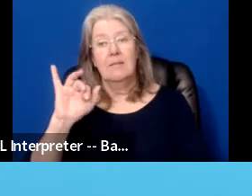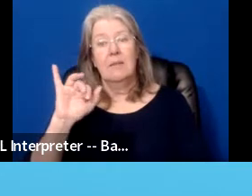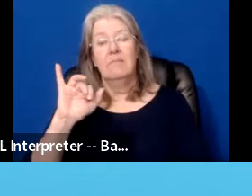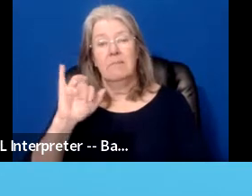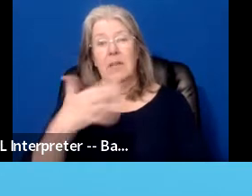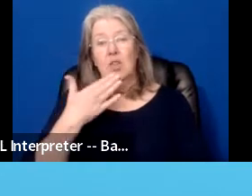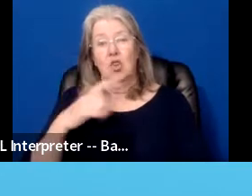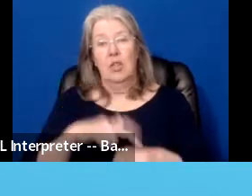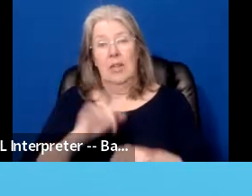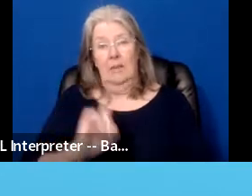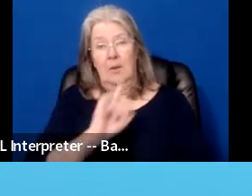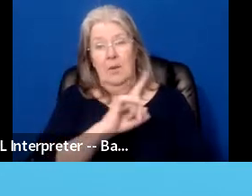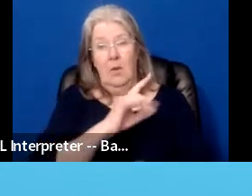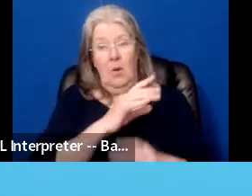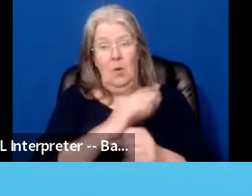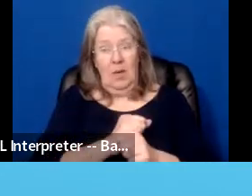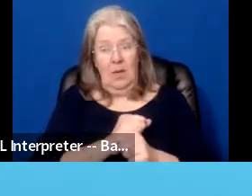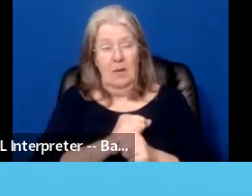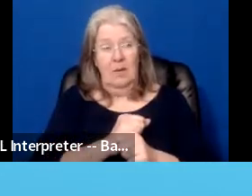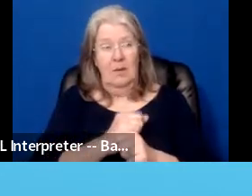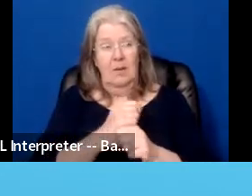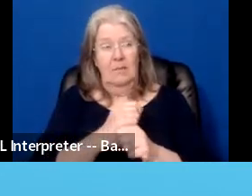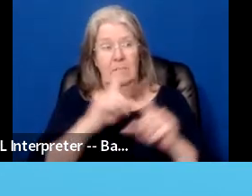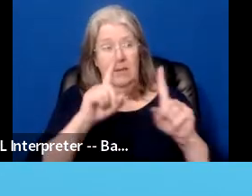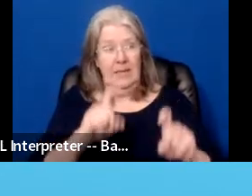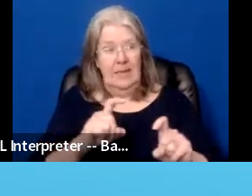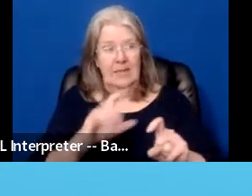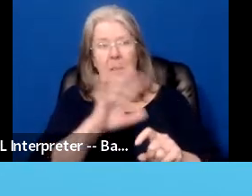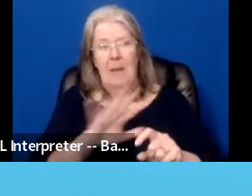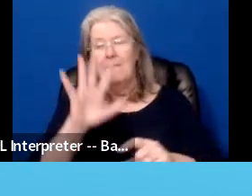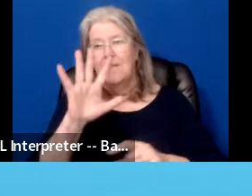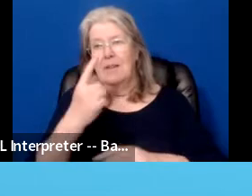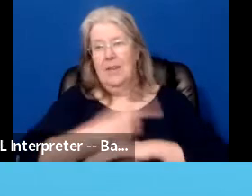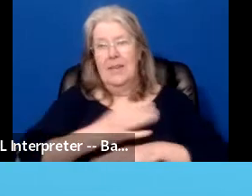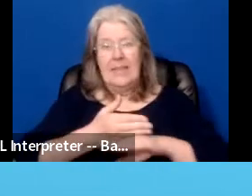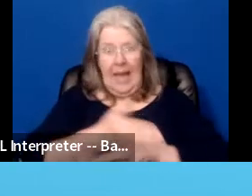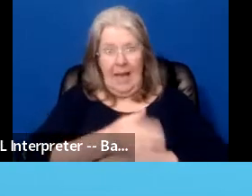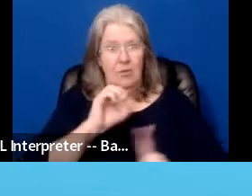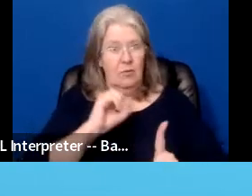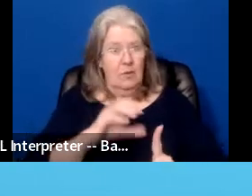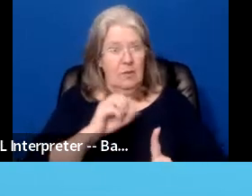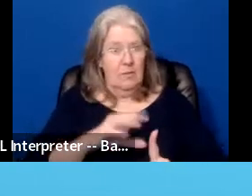to get one, about five days later to make sure that you're not infected or, if you have